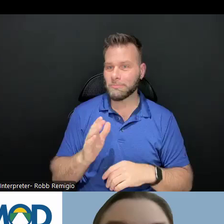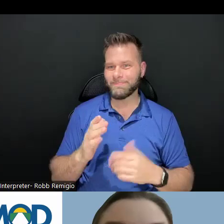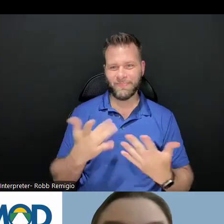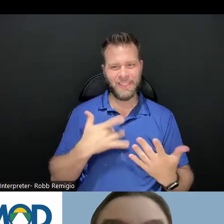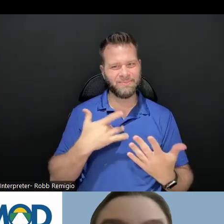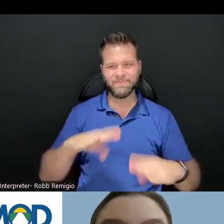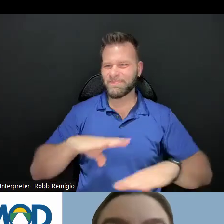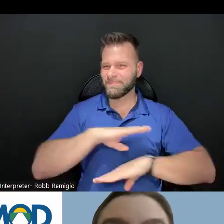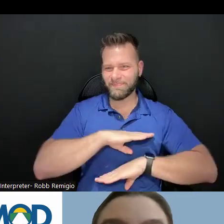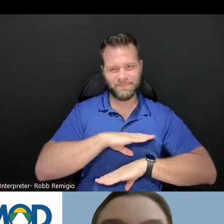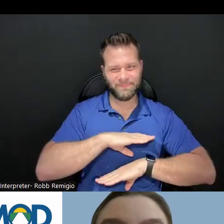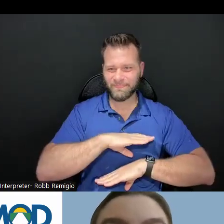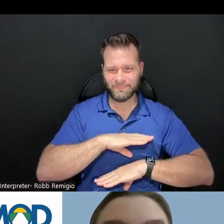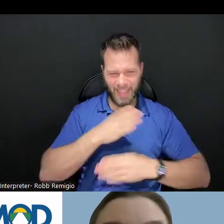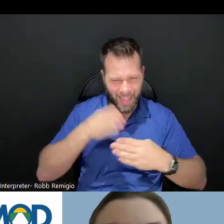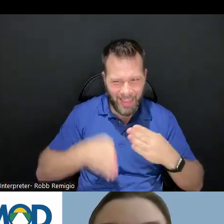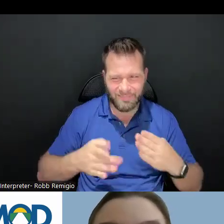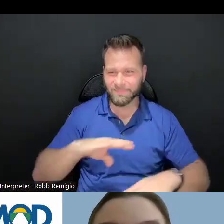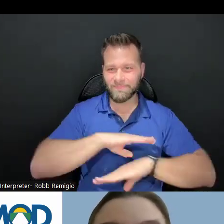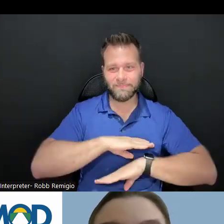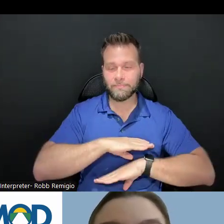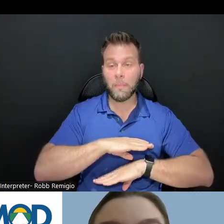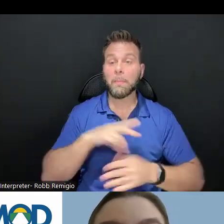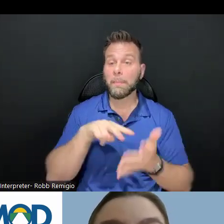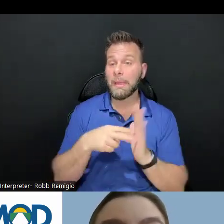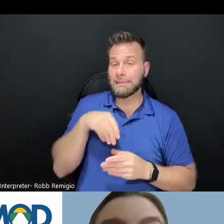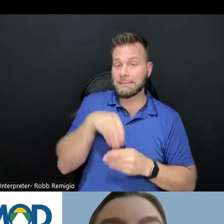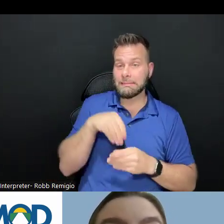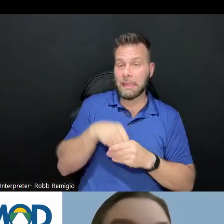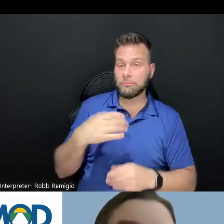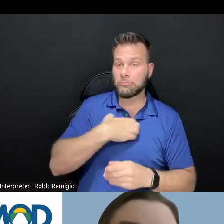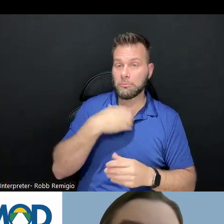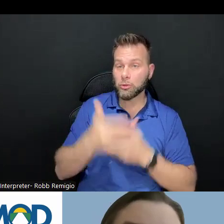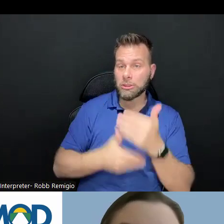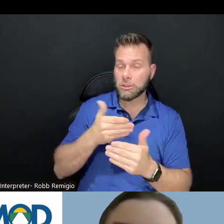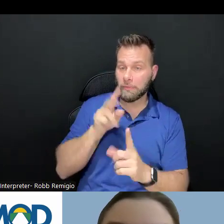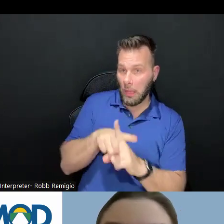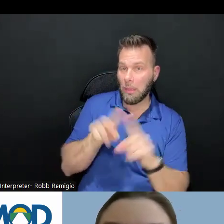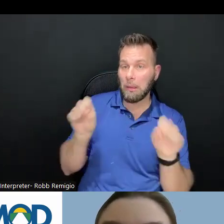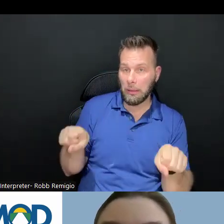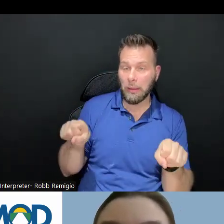unhappy with the results, they are able to follow the internal grievance procedure, which is